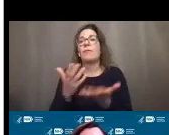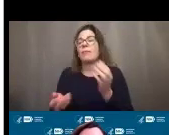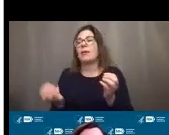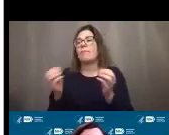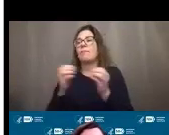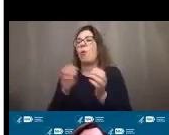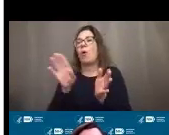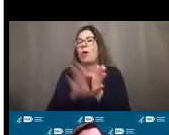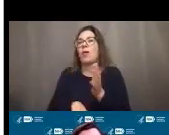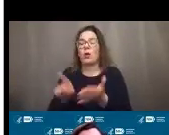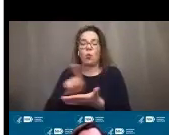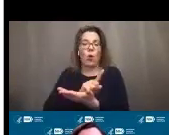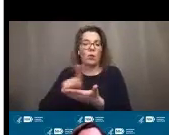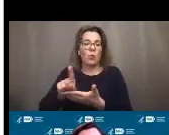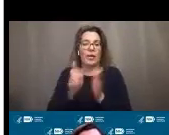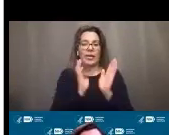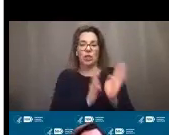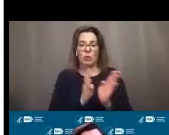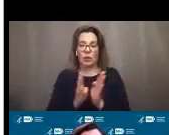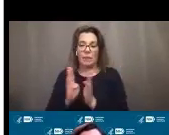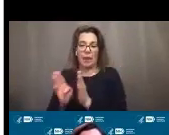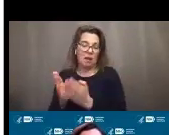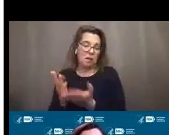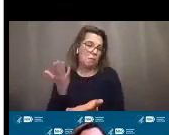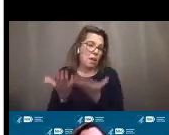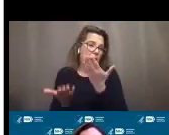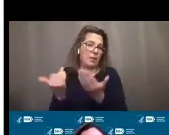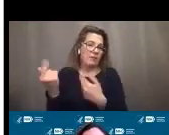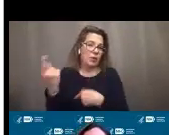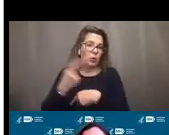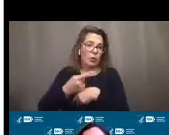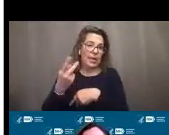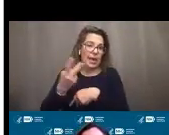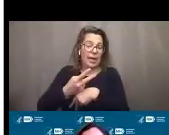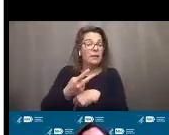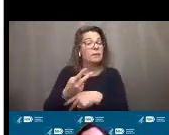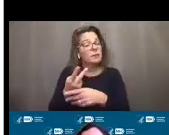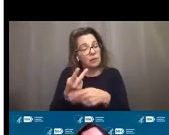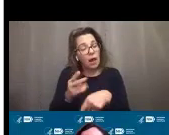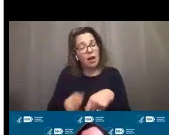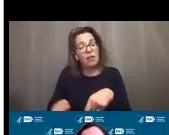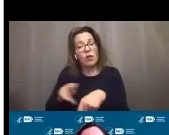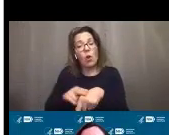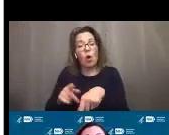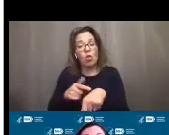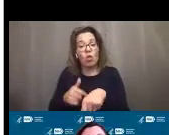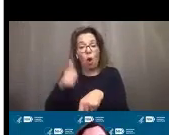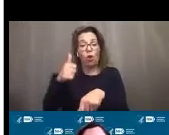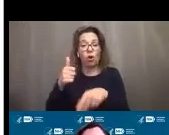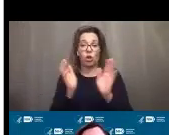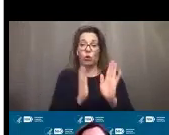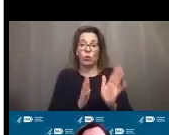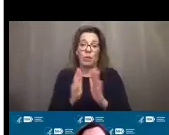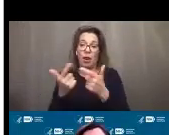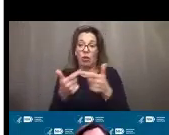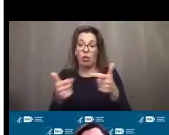and make it clear that you are not an equal but that you are there to provide the mentorship